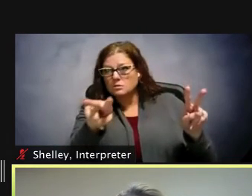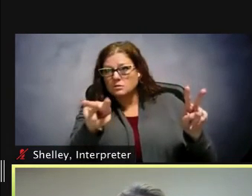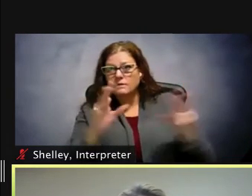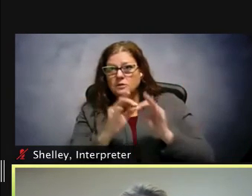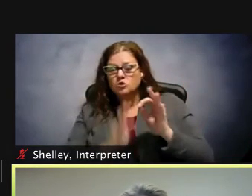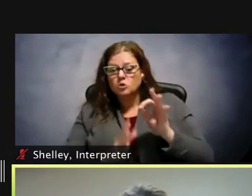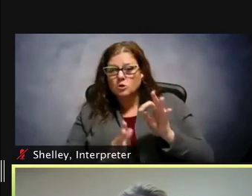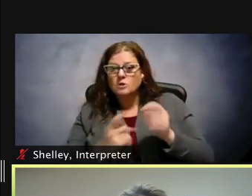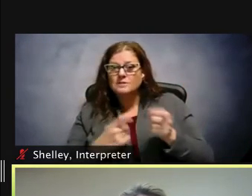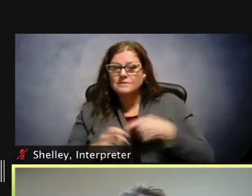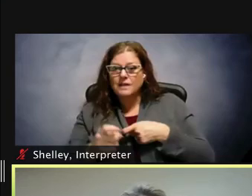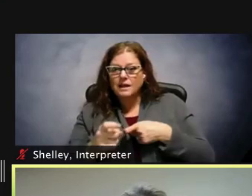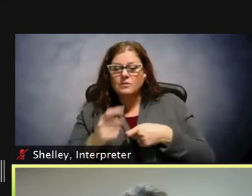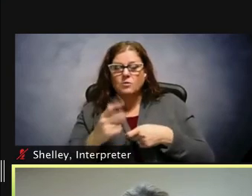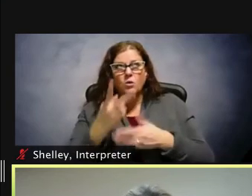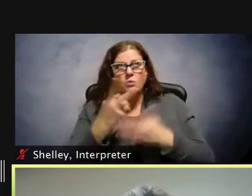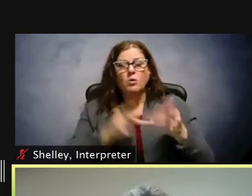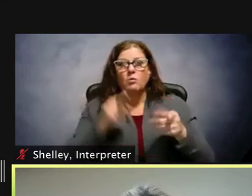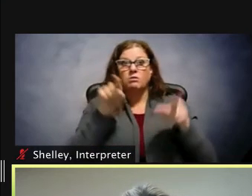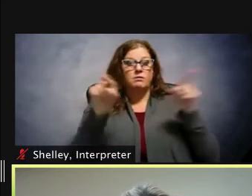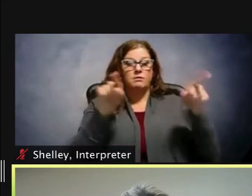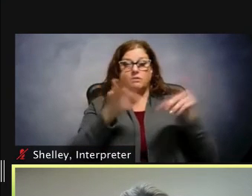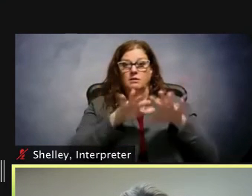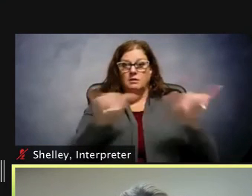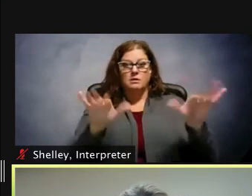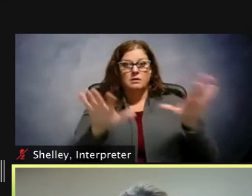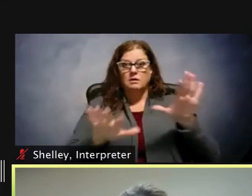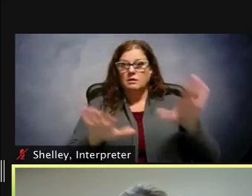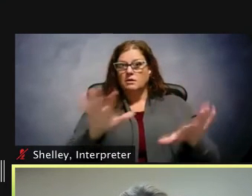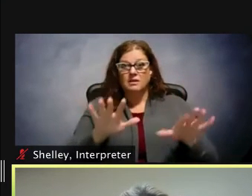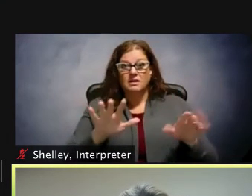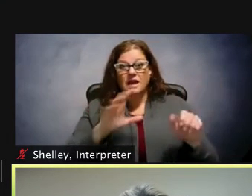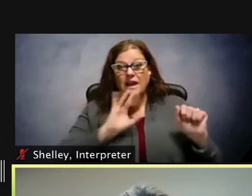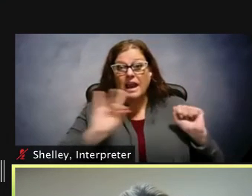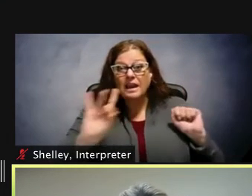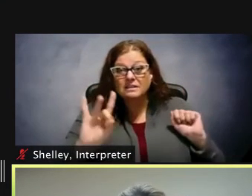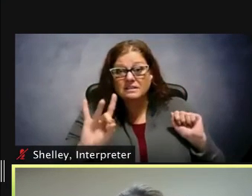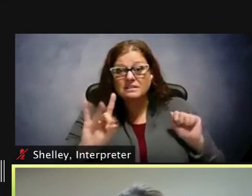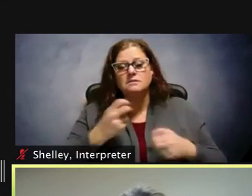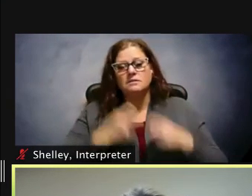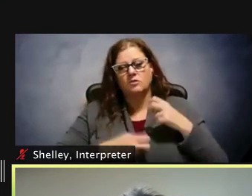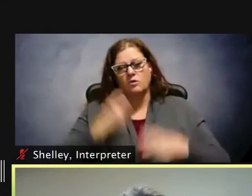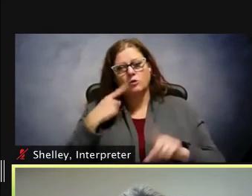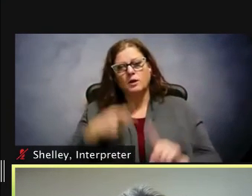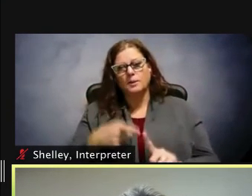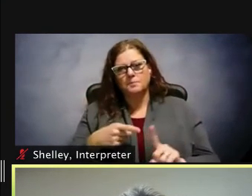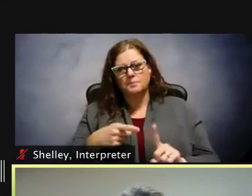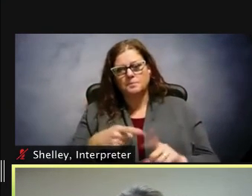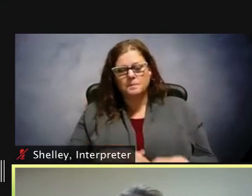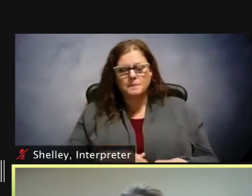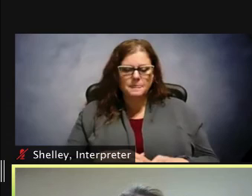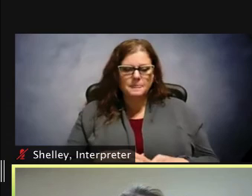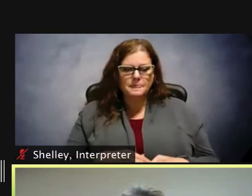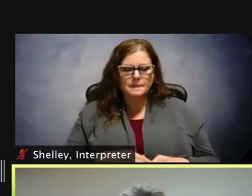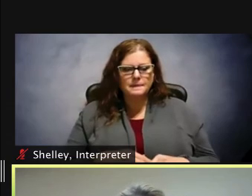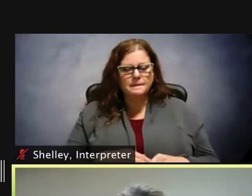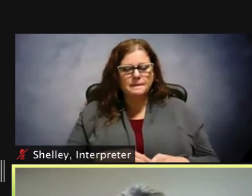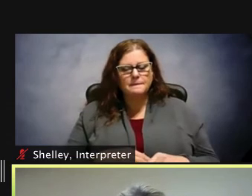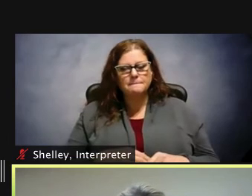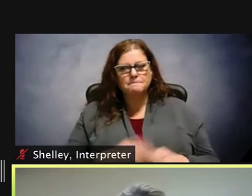or look at both at the age of eight was very difficult. And we did do help do some lessons.